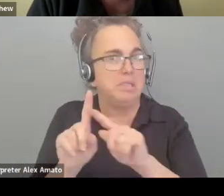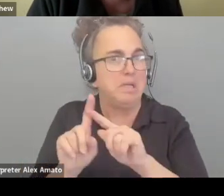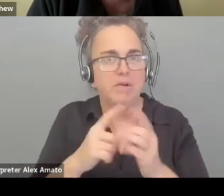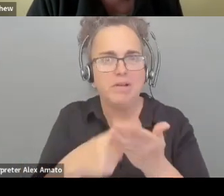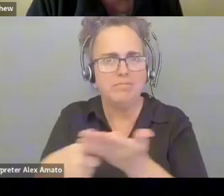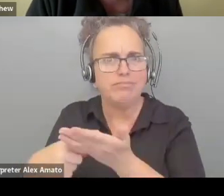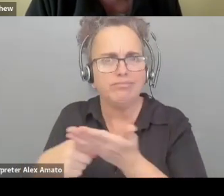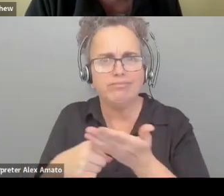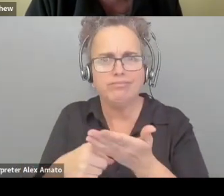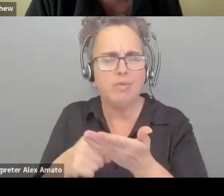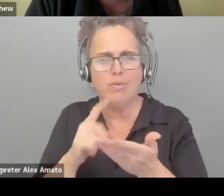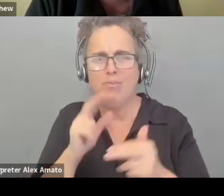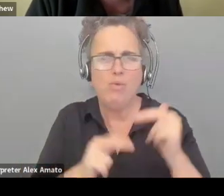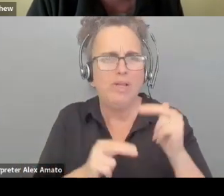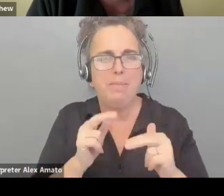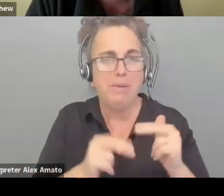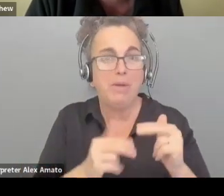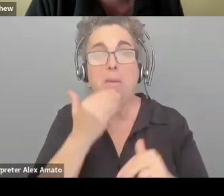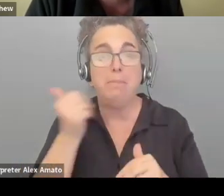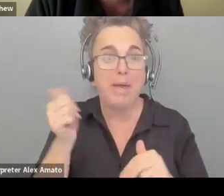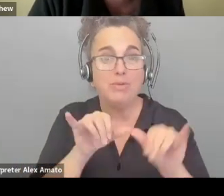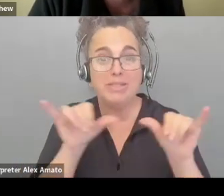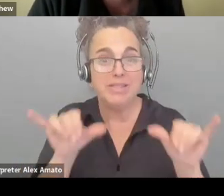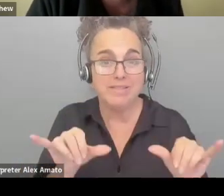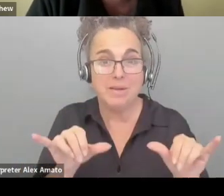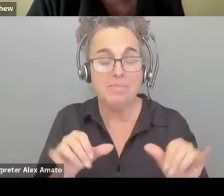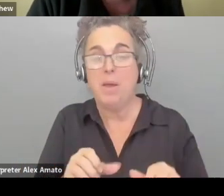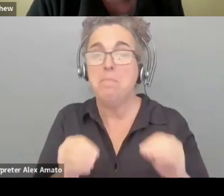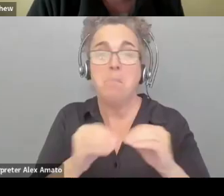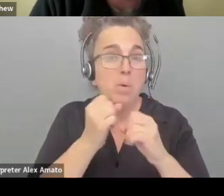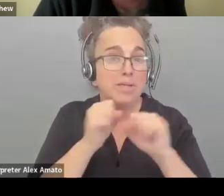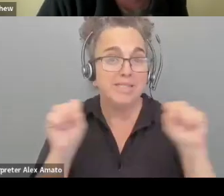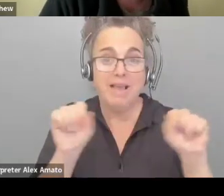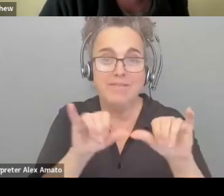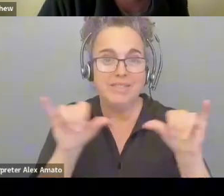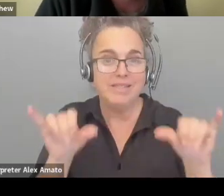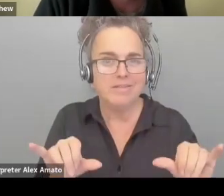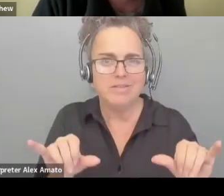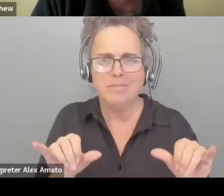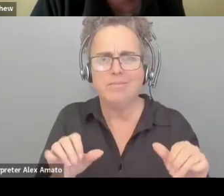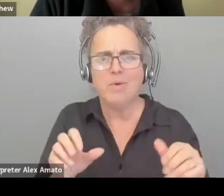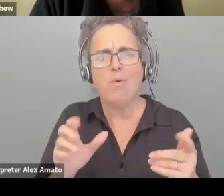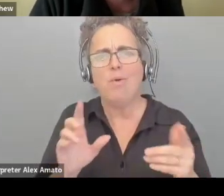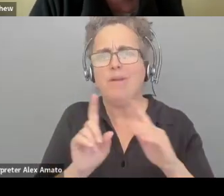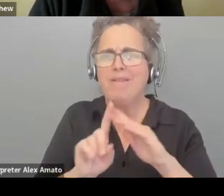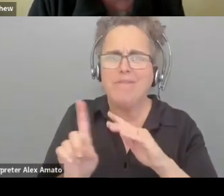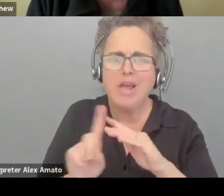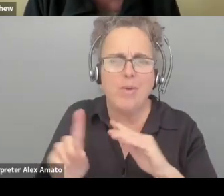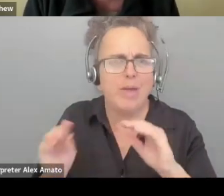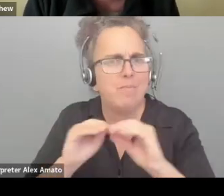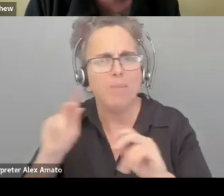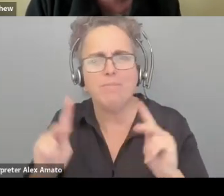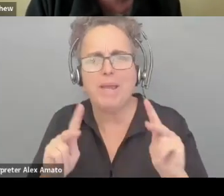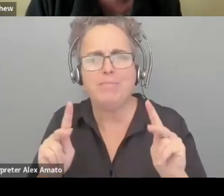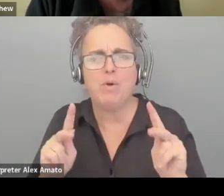We actually build better systems. We build safer systems that consider, you know, evacuation of more bodies or how to access things